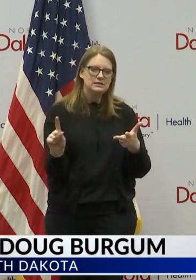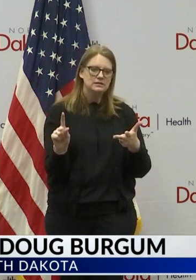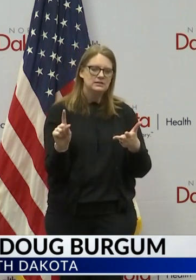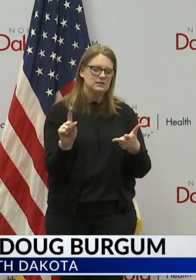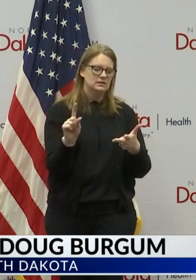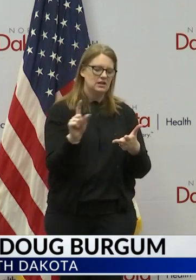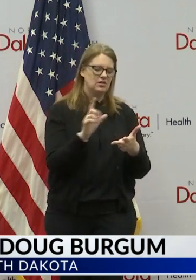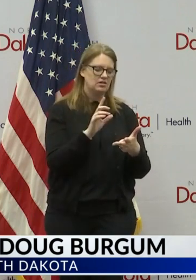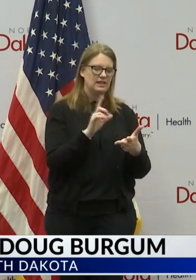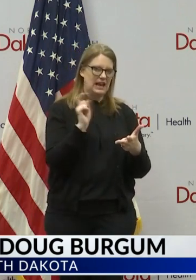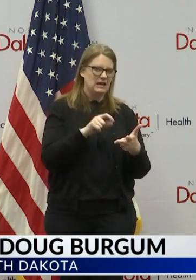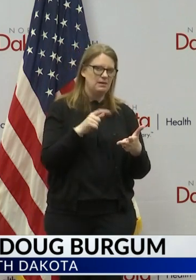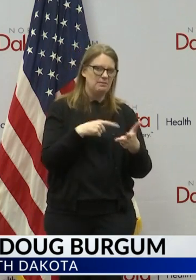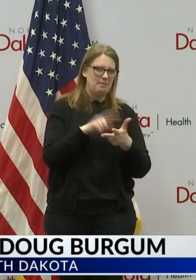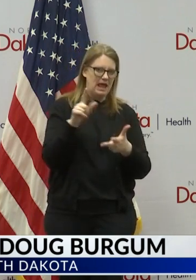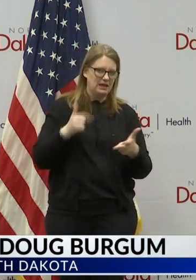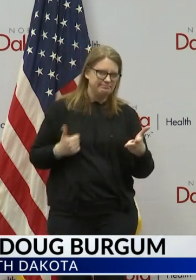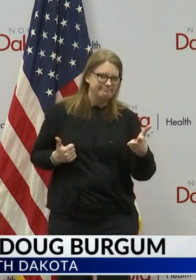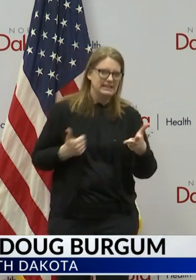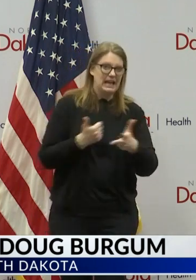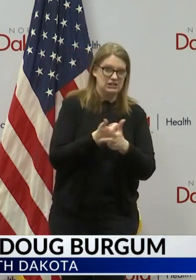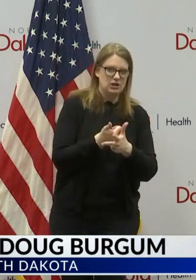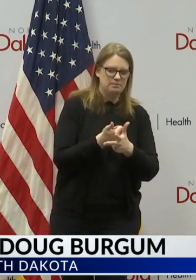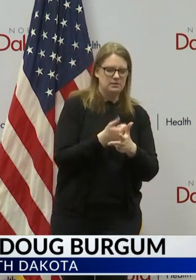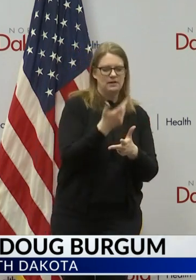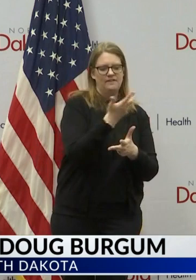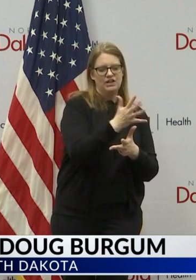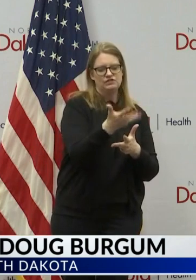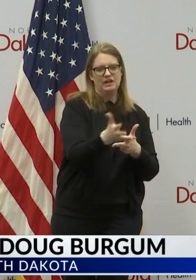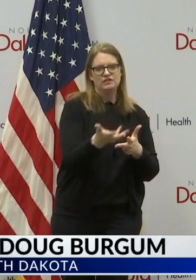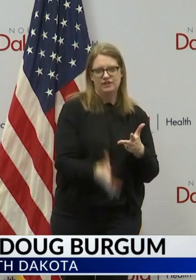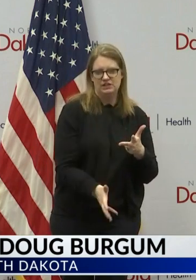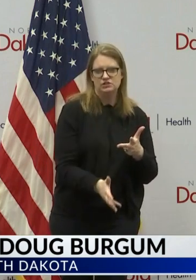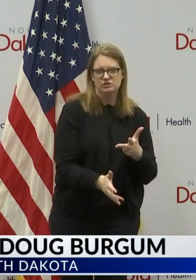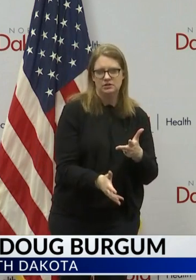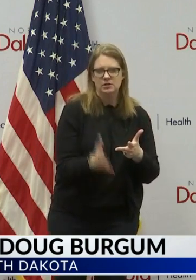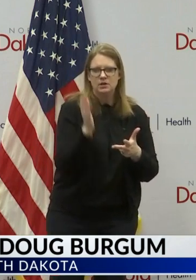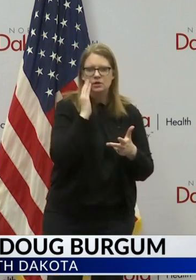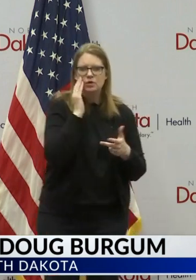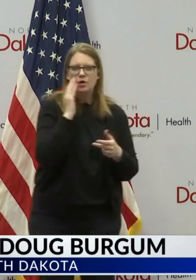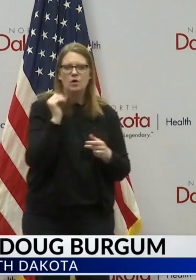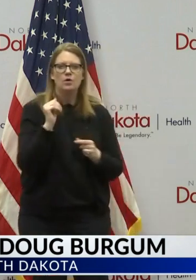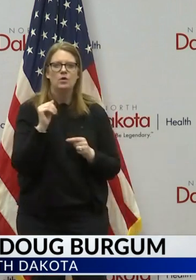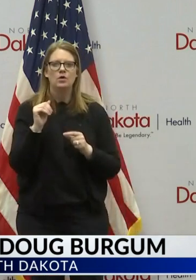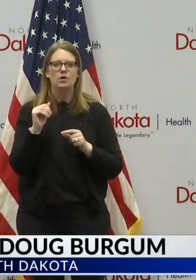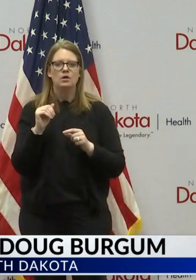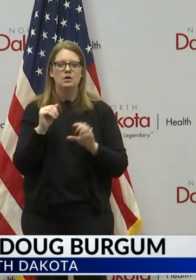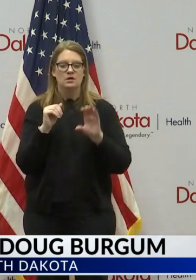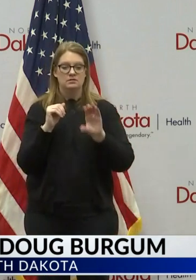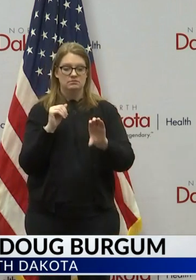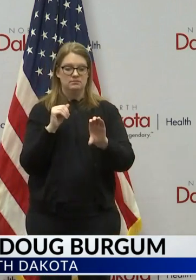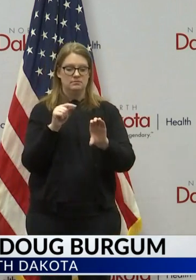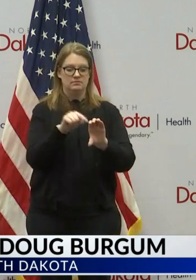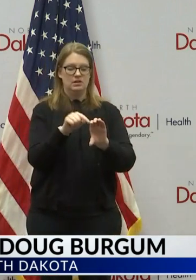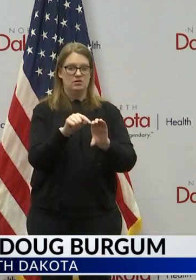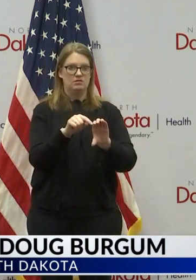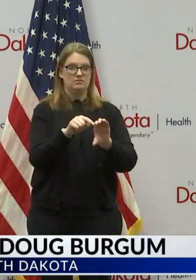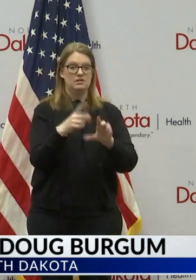PAYMENTS EACH WEEK. NOT 60,000 PEOPLE, BUT MAYBE IT WAS TIMES FOUR WEEKS.